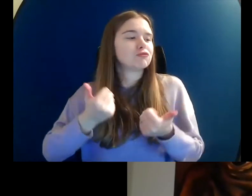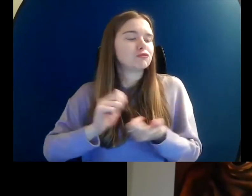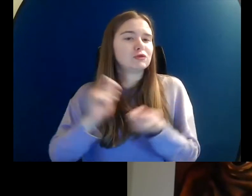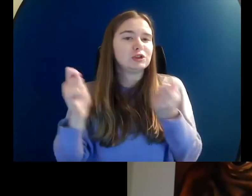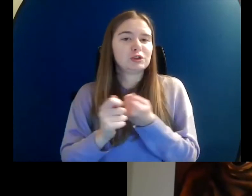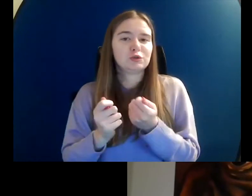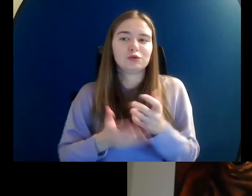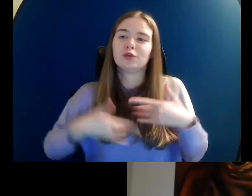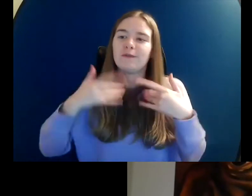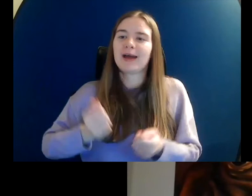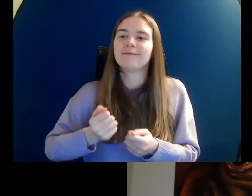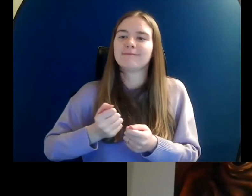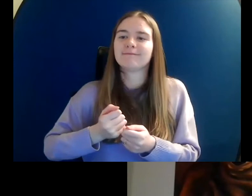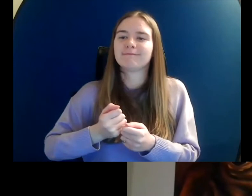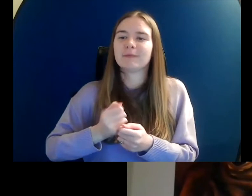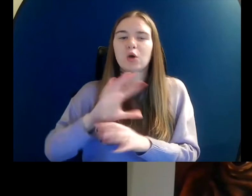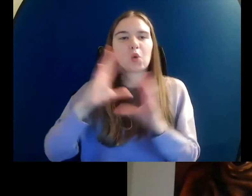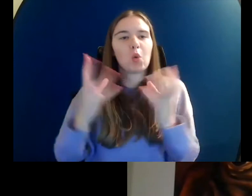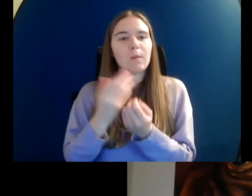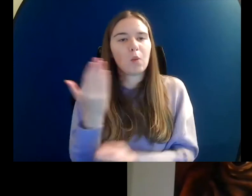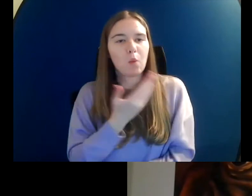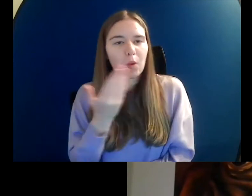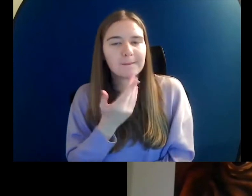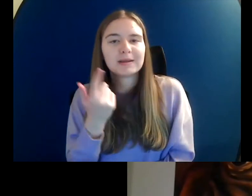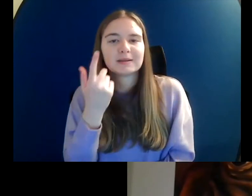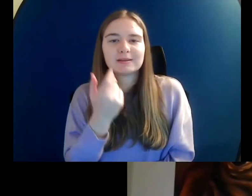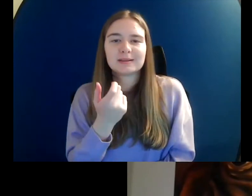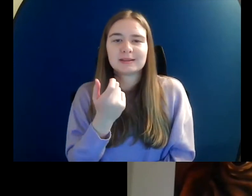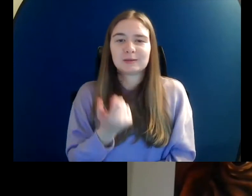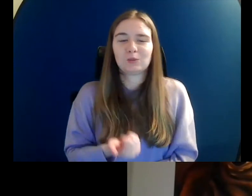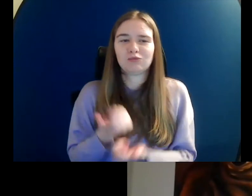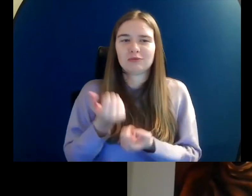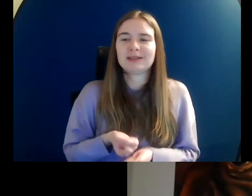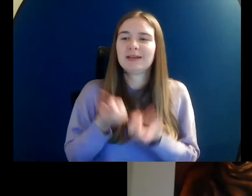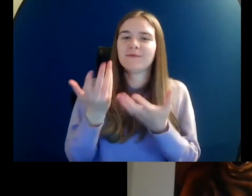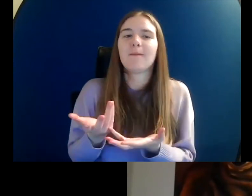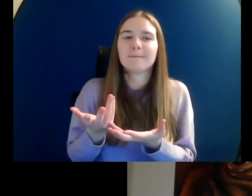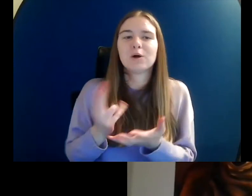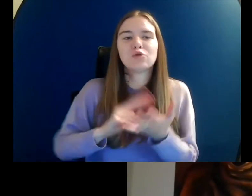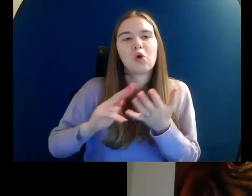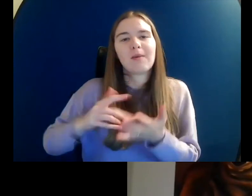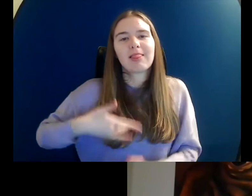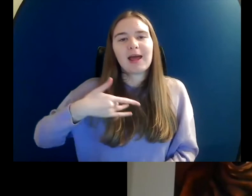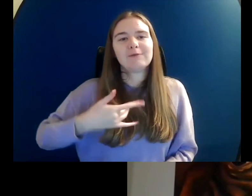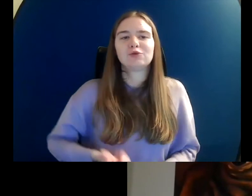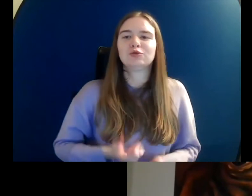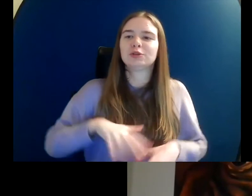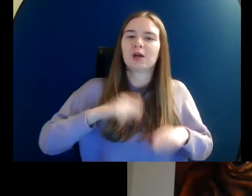are we willing to give up our luxuries and normalities and have a great change? So how can we help the future generations?